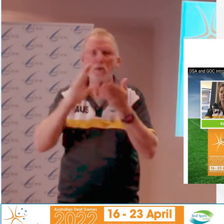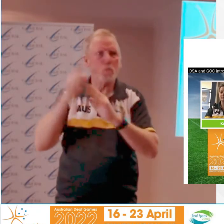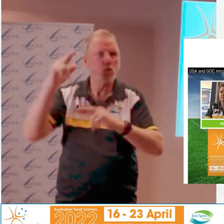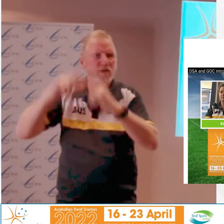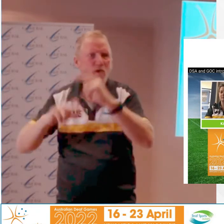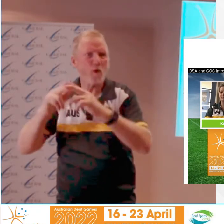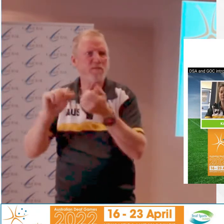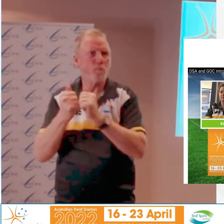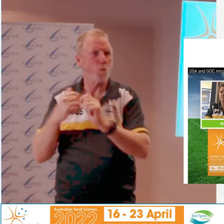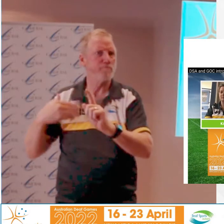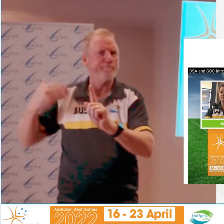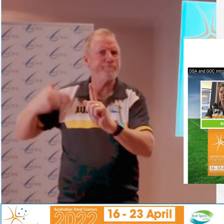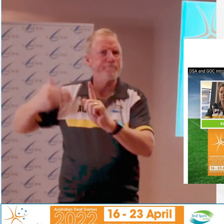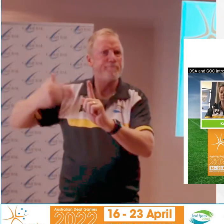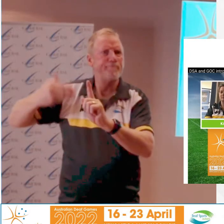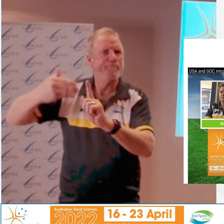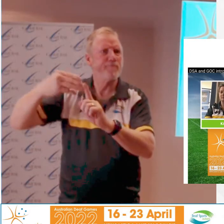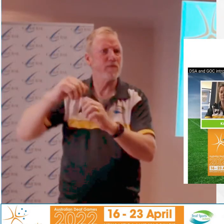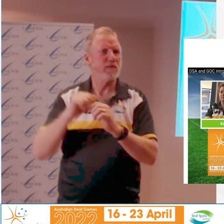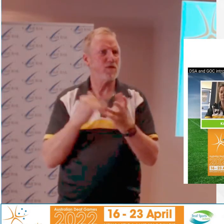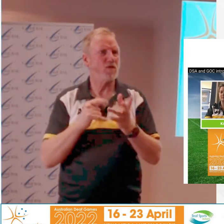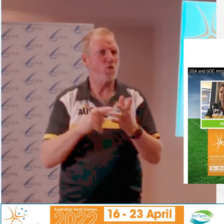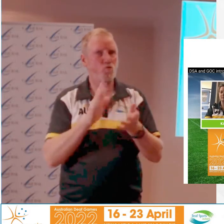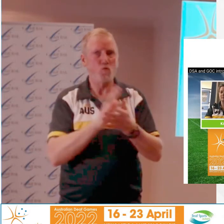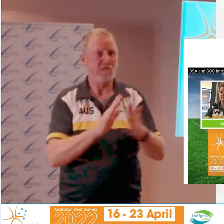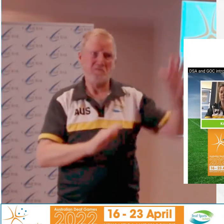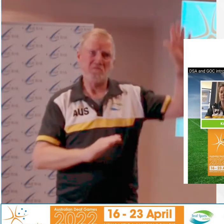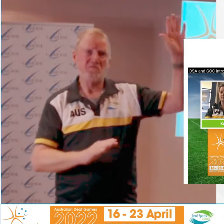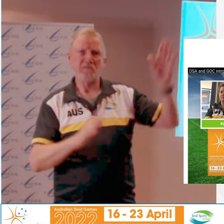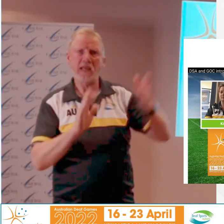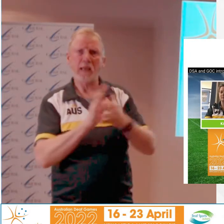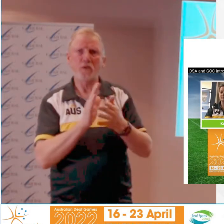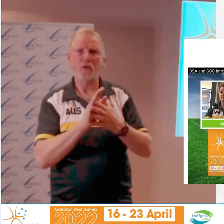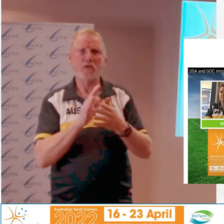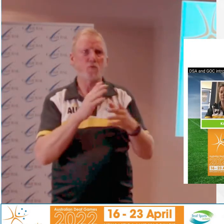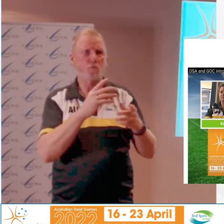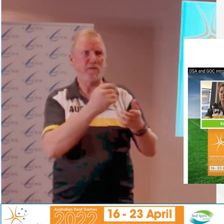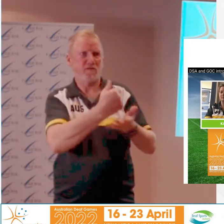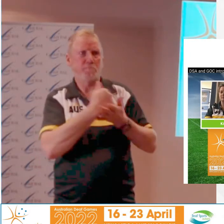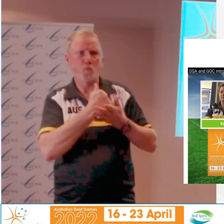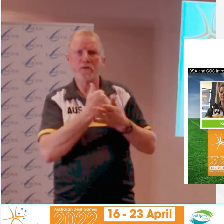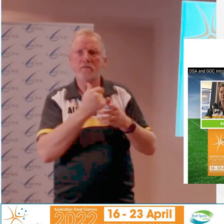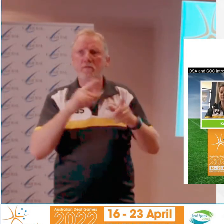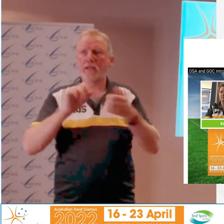in supporting the community and getting Deaf Blind people involved in sports